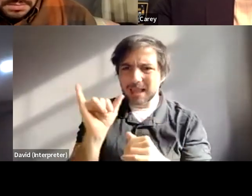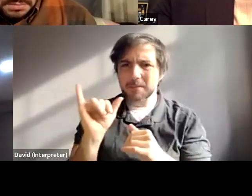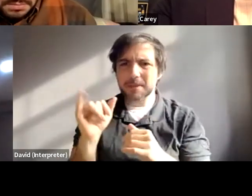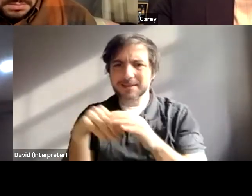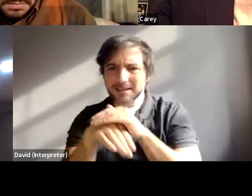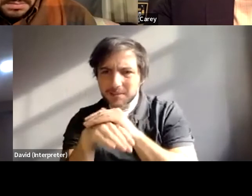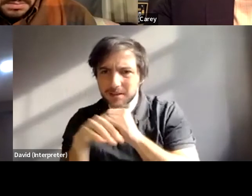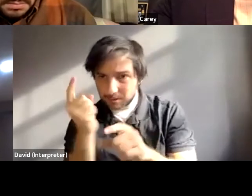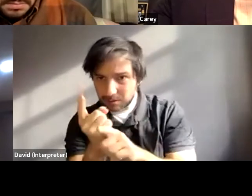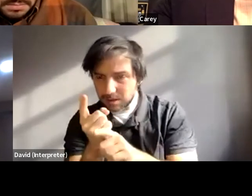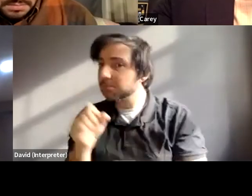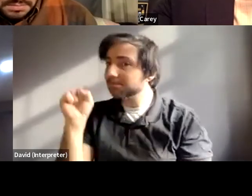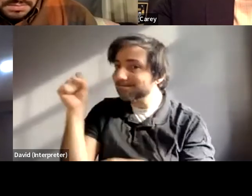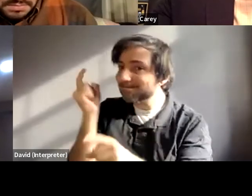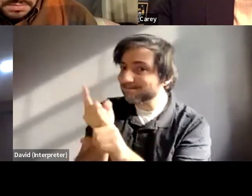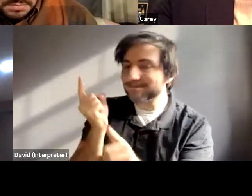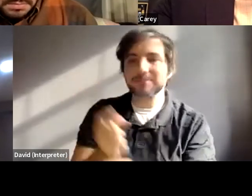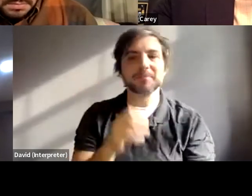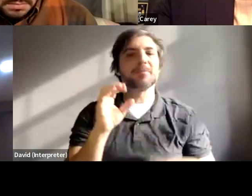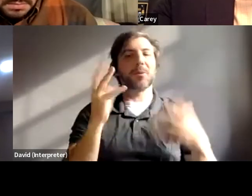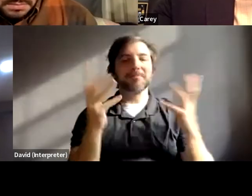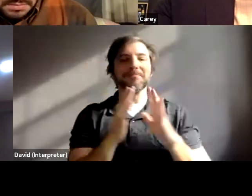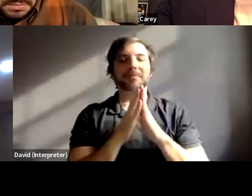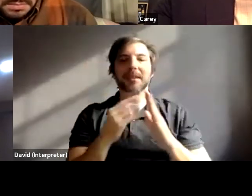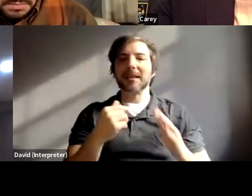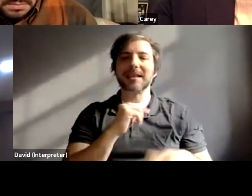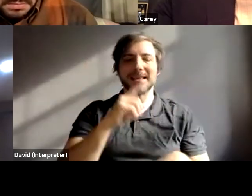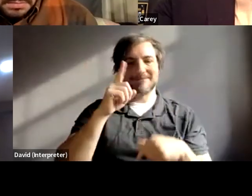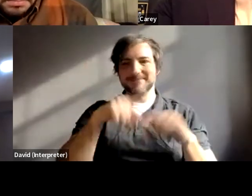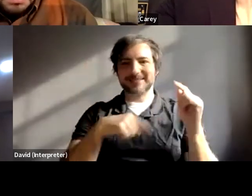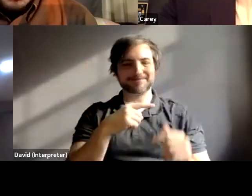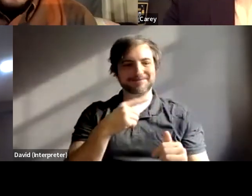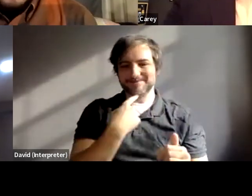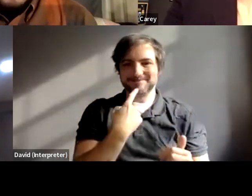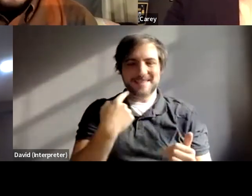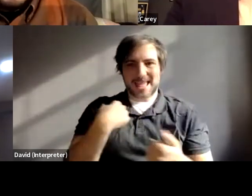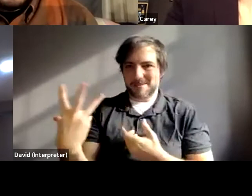Lauren: We can't say we are an inclusive environment until we conquer the